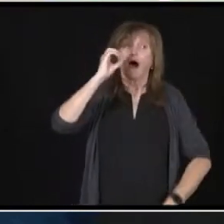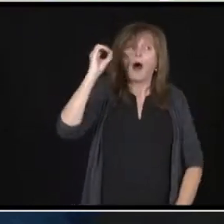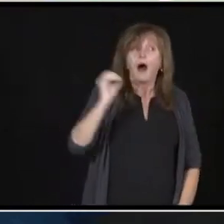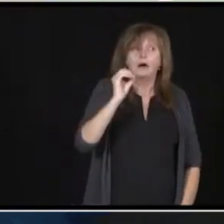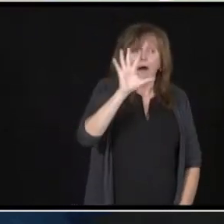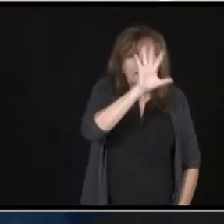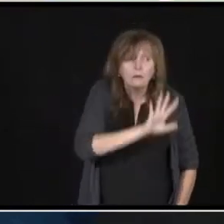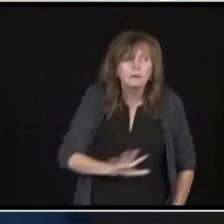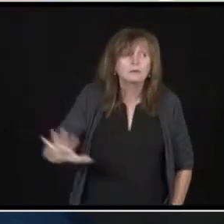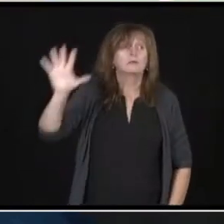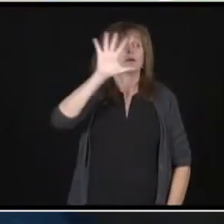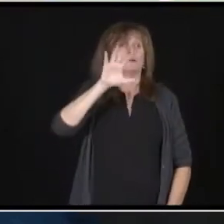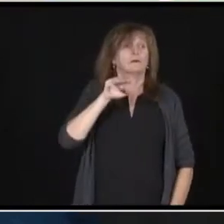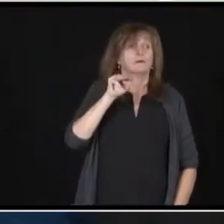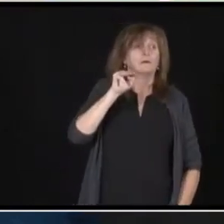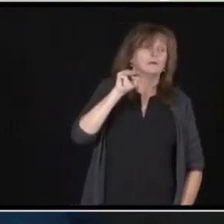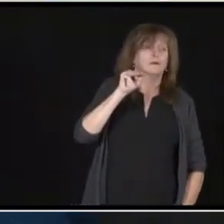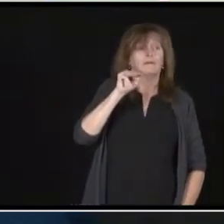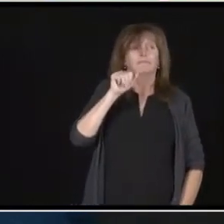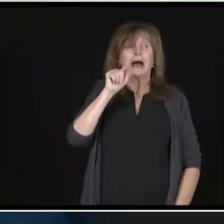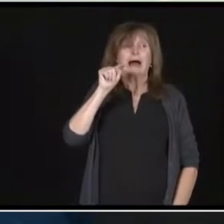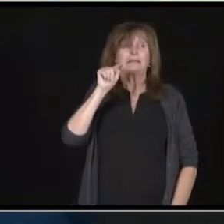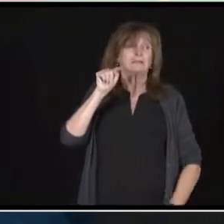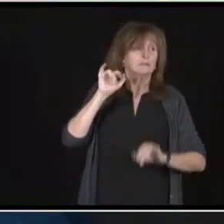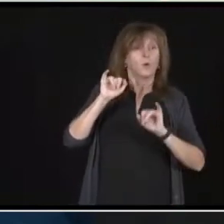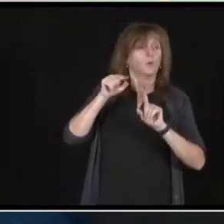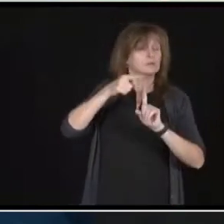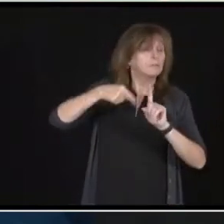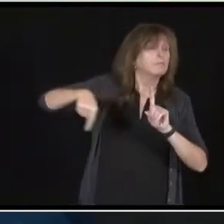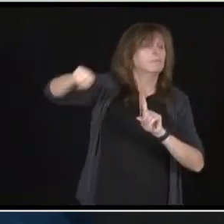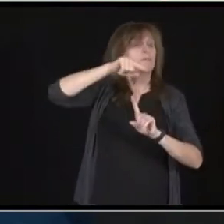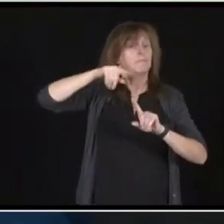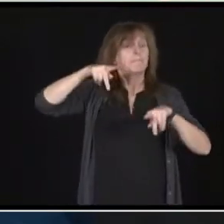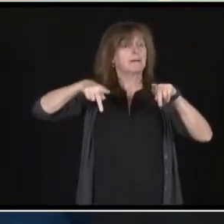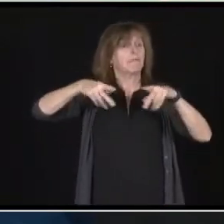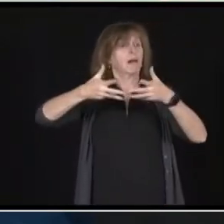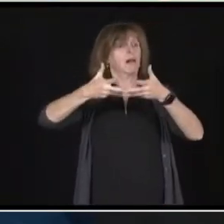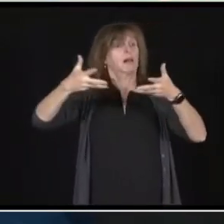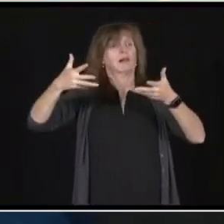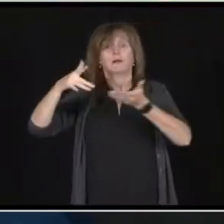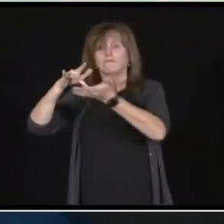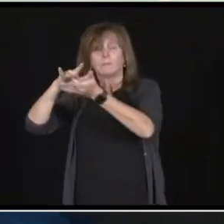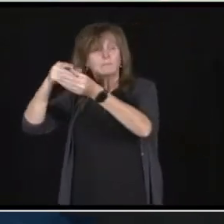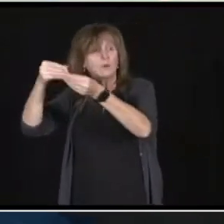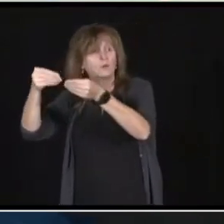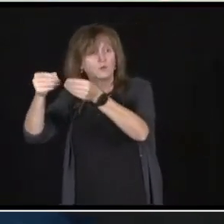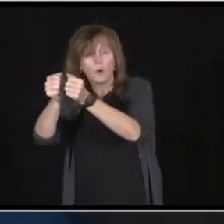Not we, when I say we, I mean the people of Ontario. The math Andersons of the world.